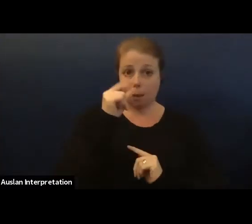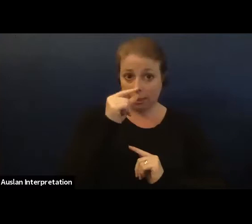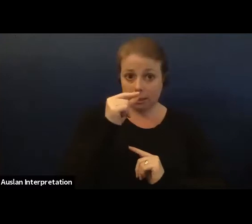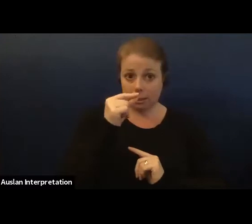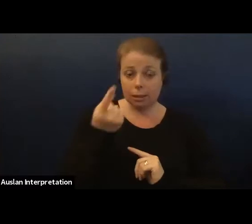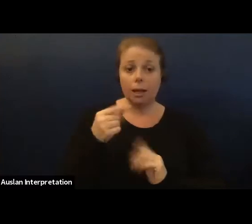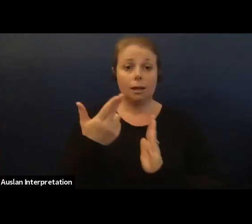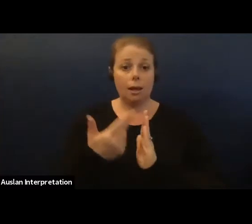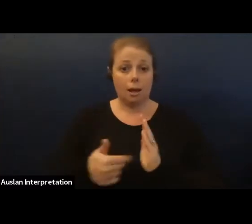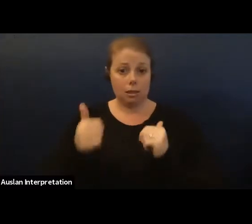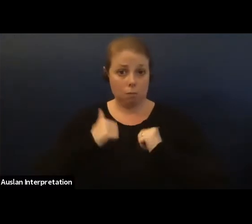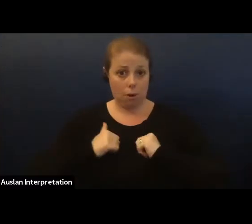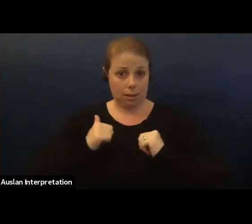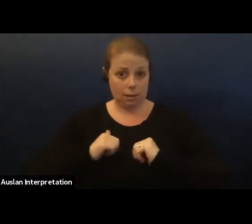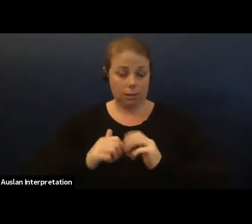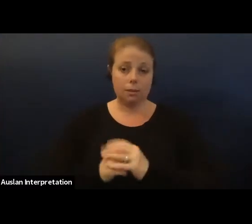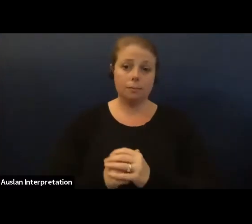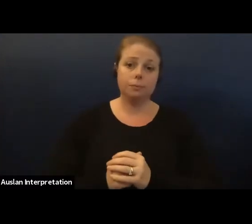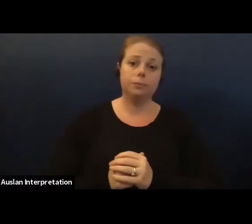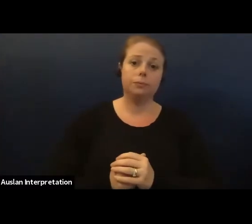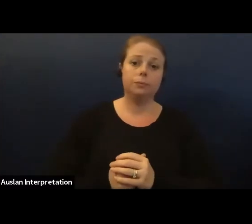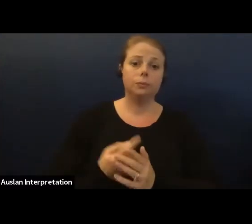We are seeking applications from people to join our next